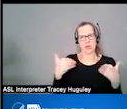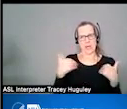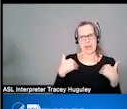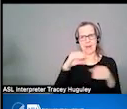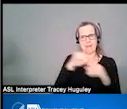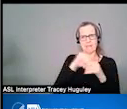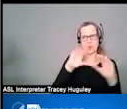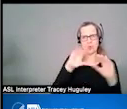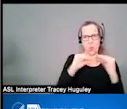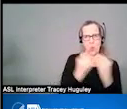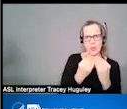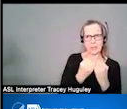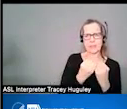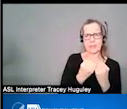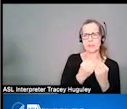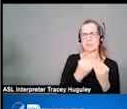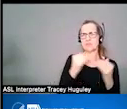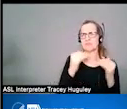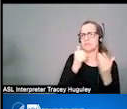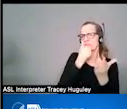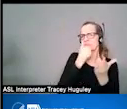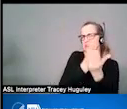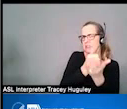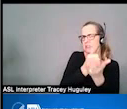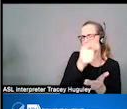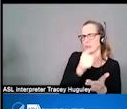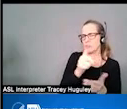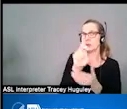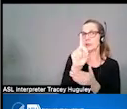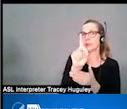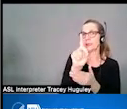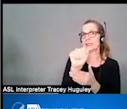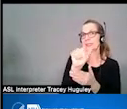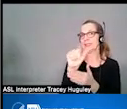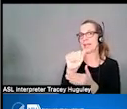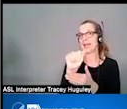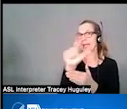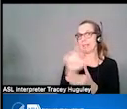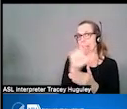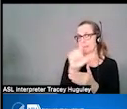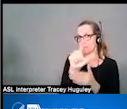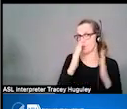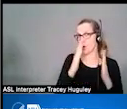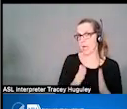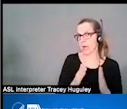that might be able to assist you. For example, data librarians can be an excellent source of knowledge in this area.